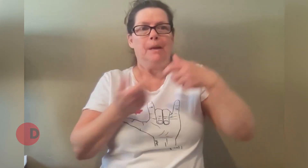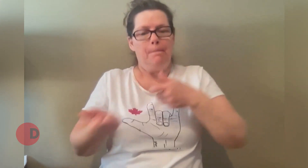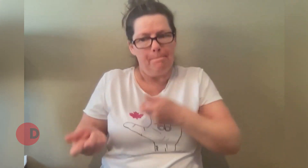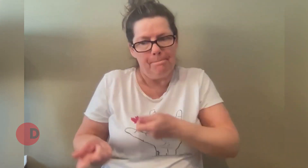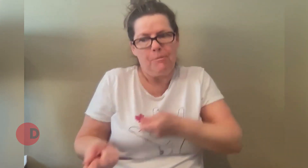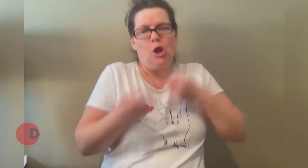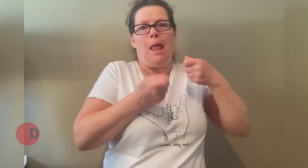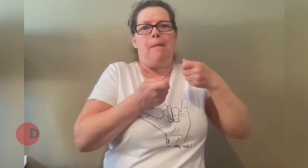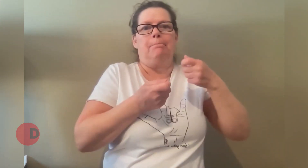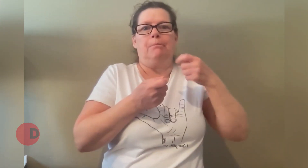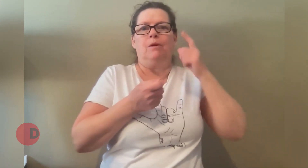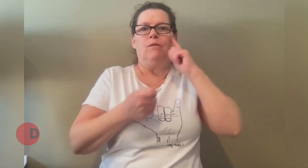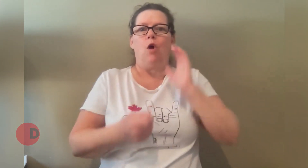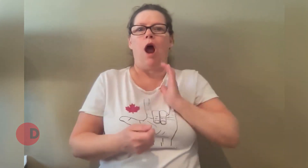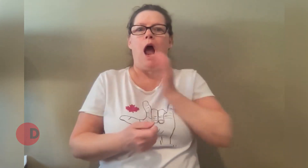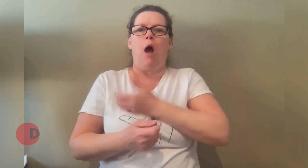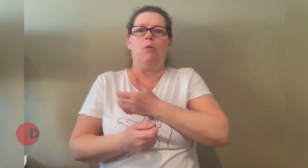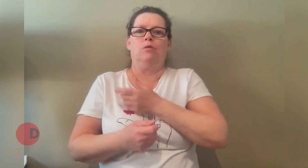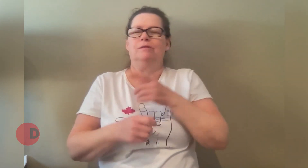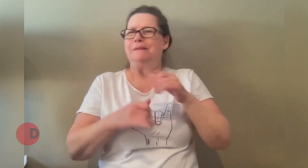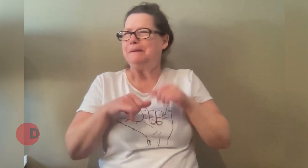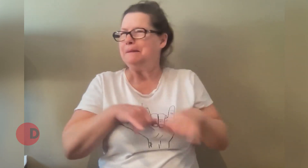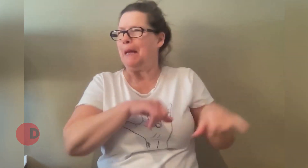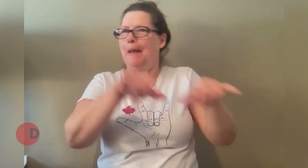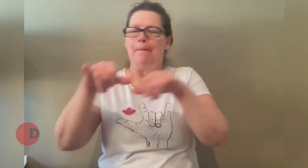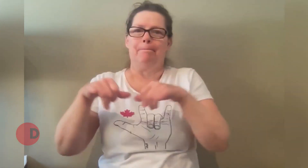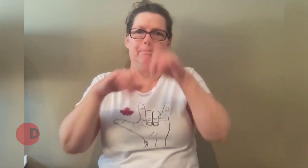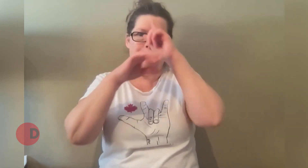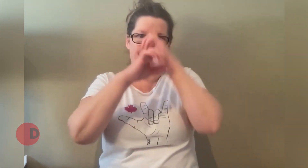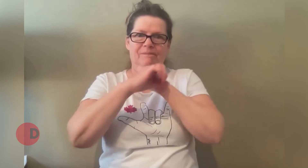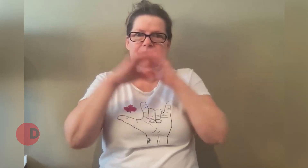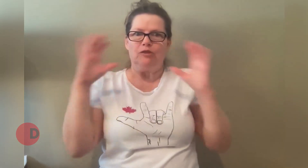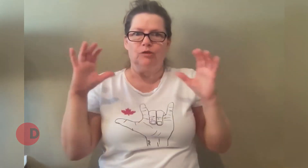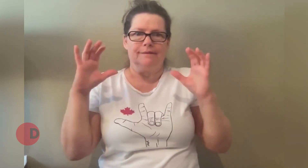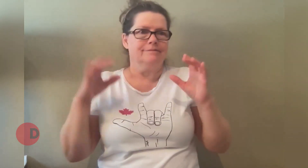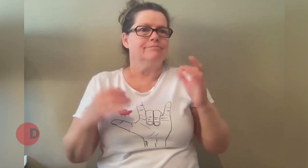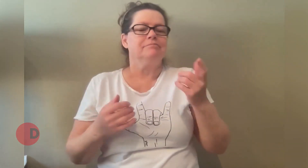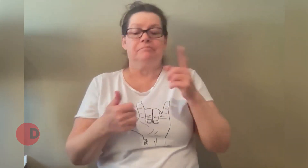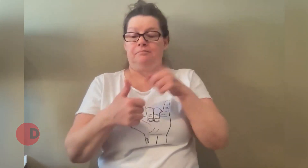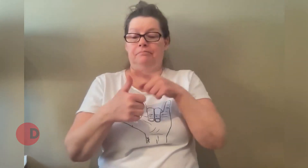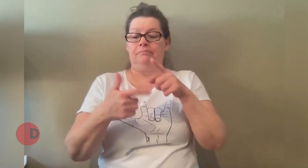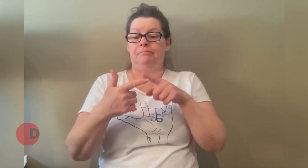Here in Canada, for example, I list 3 things...